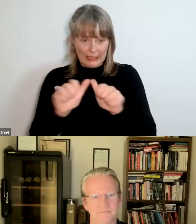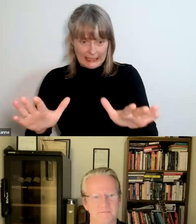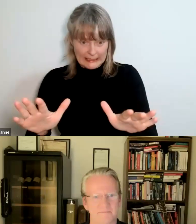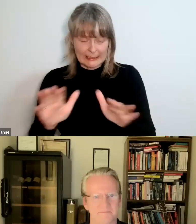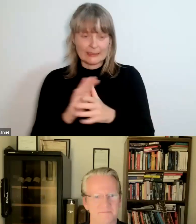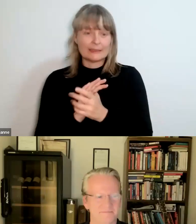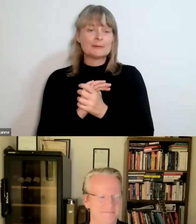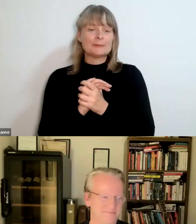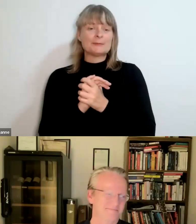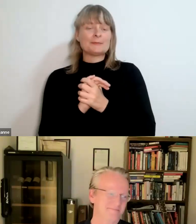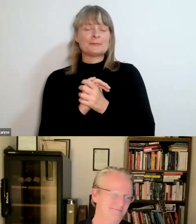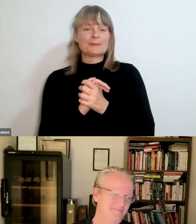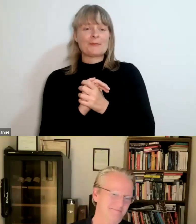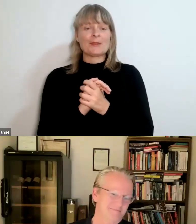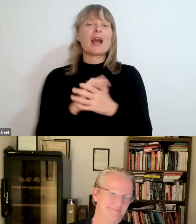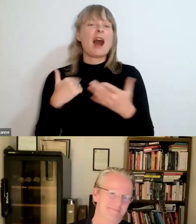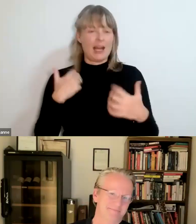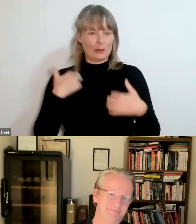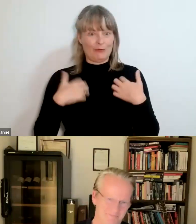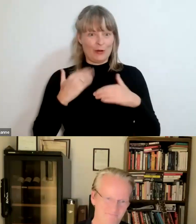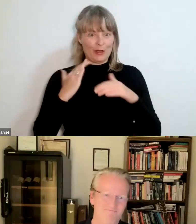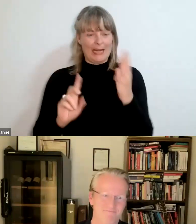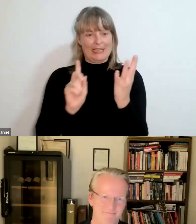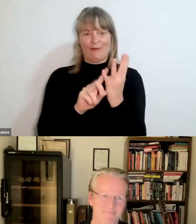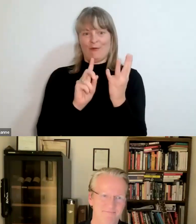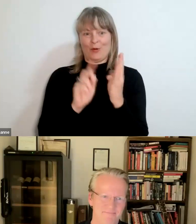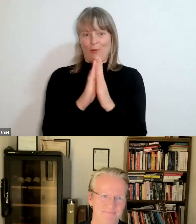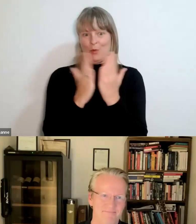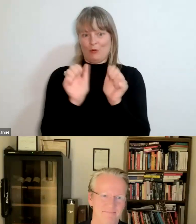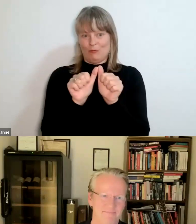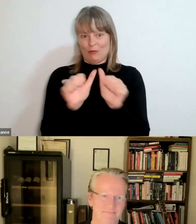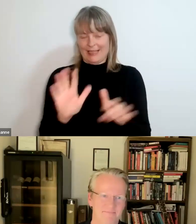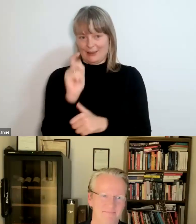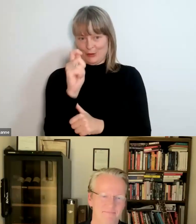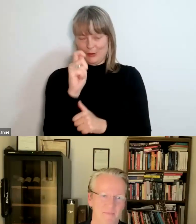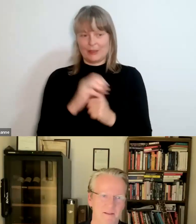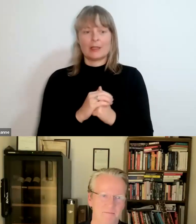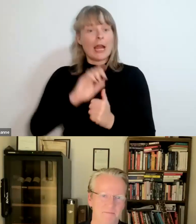Professor Pasi Sahlberg is a teacher, academic, and global thought-leader from Finland. He has several